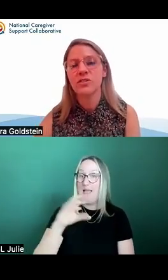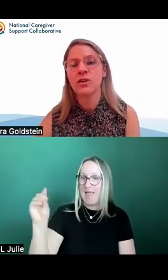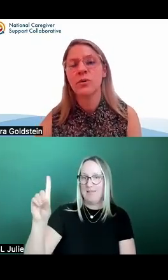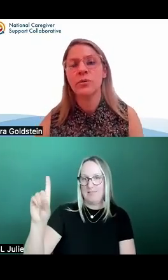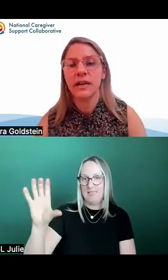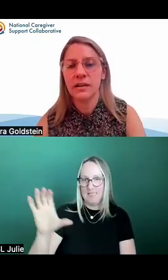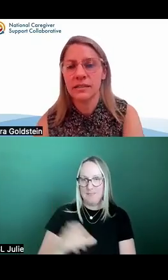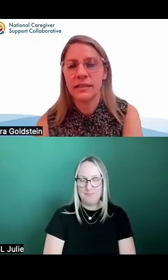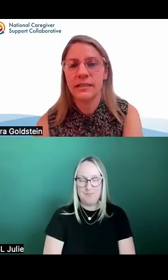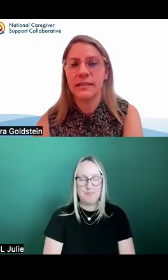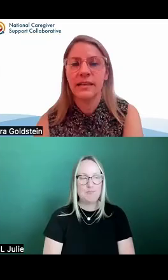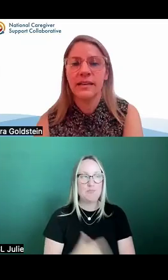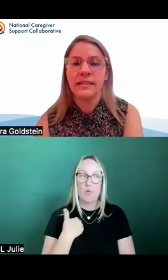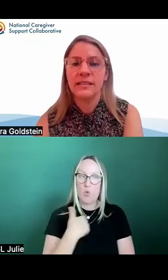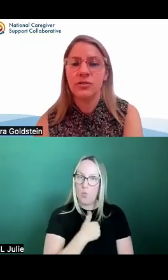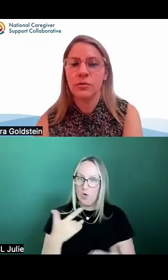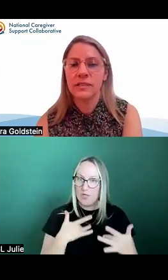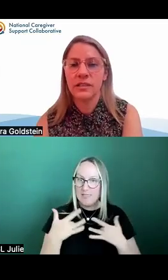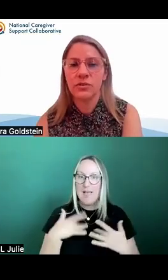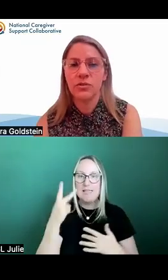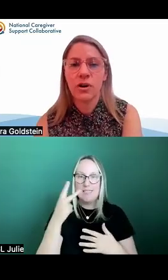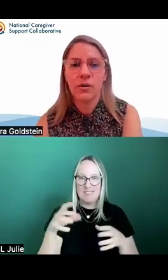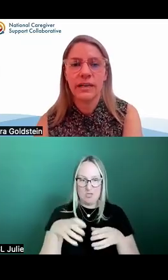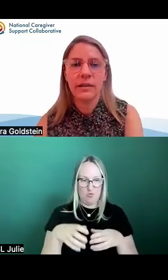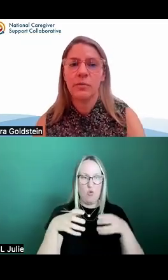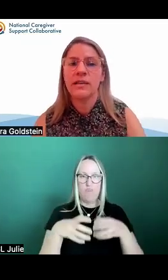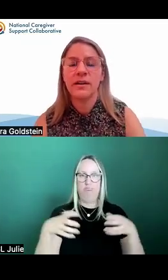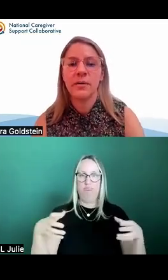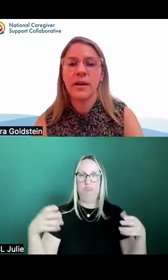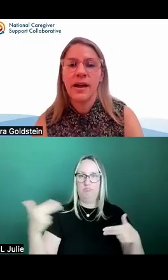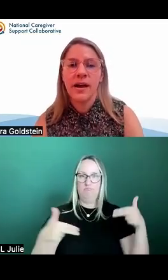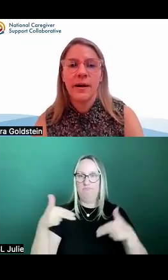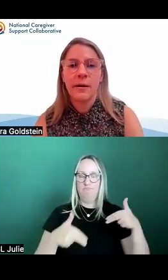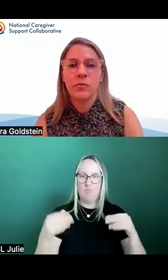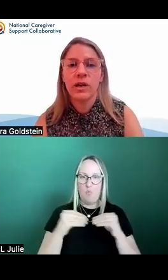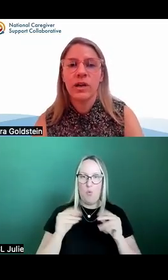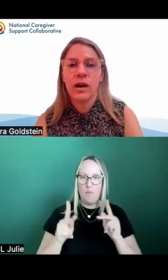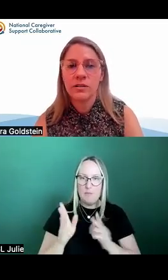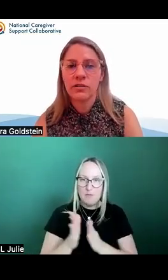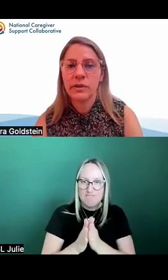So we are excited to see this group continue to grow and gain momentum. We also have been